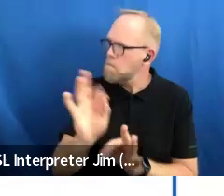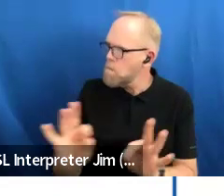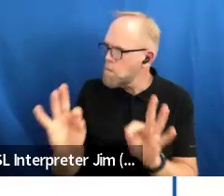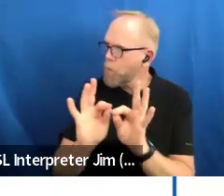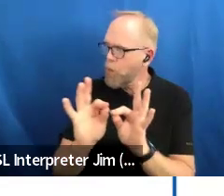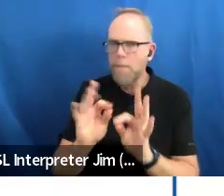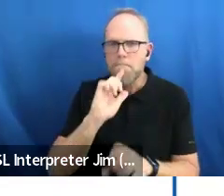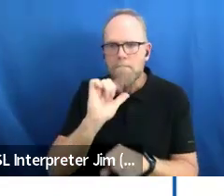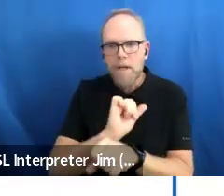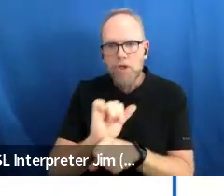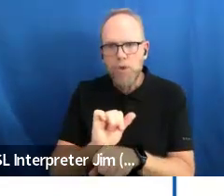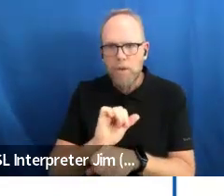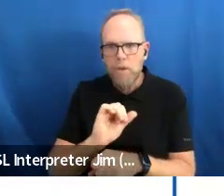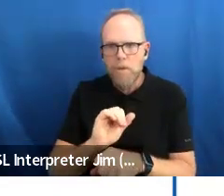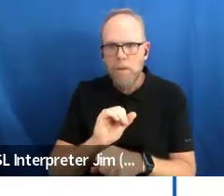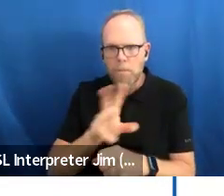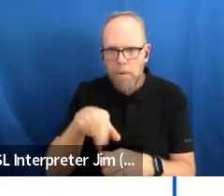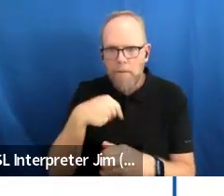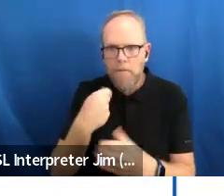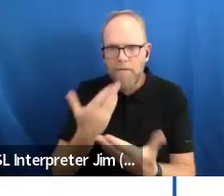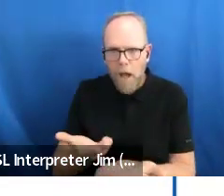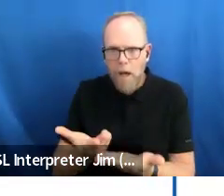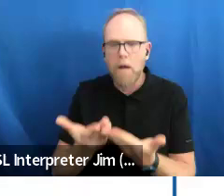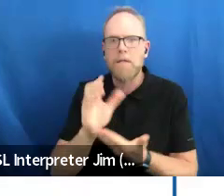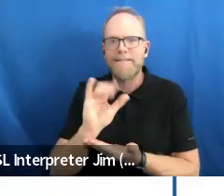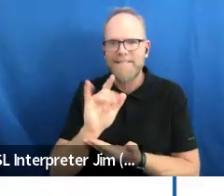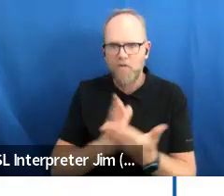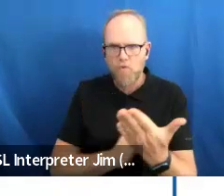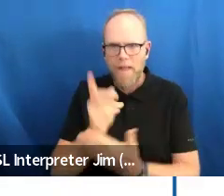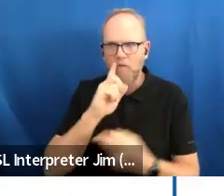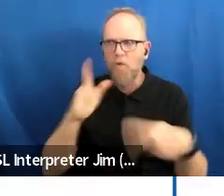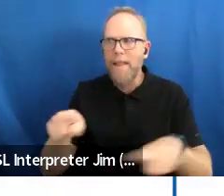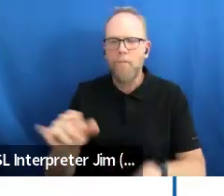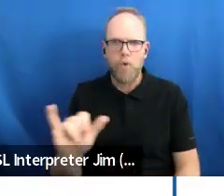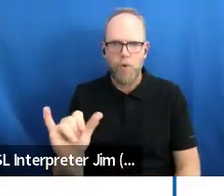that they have civil rights, as well. So yes, people with HIV from the beginning